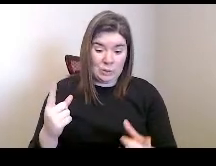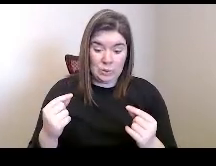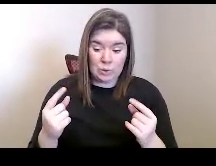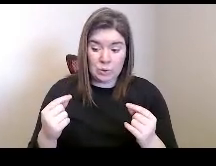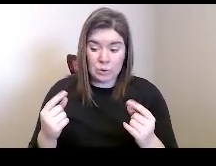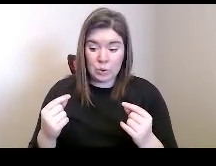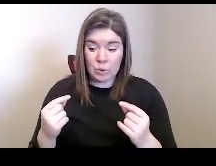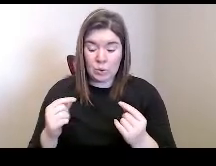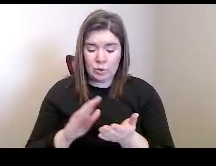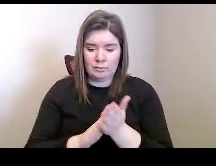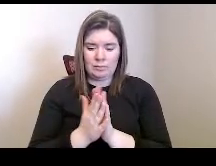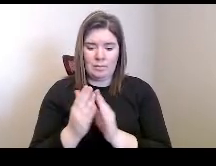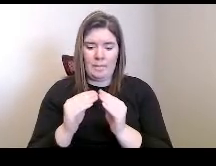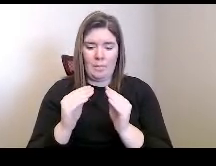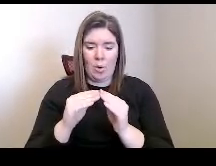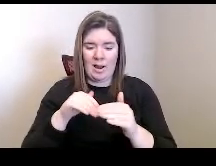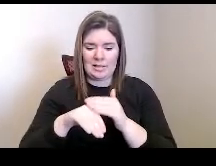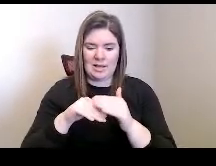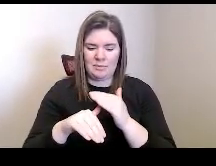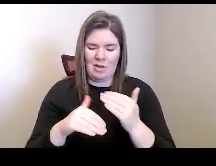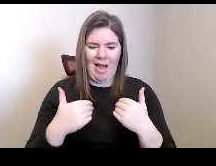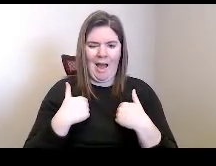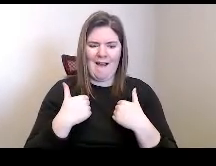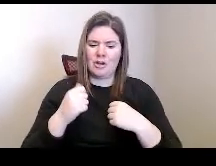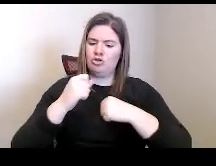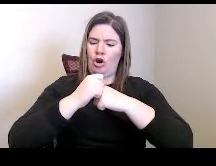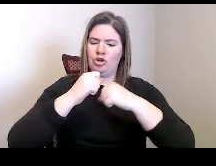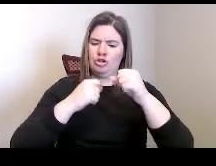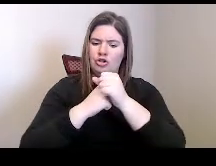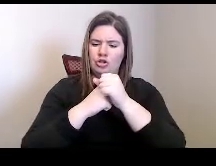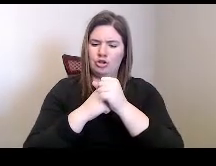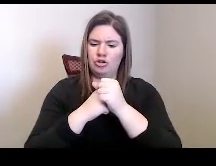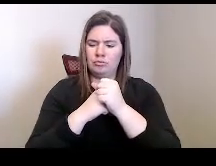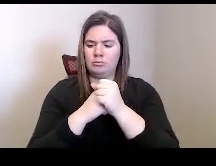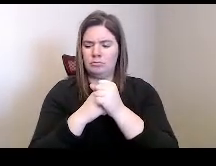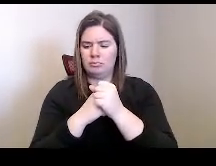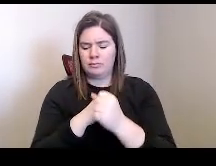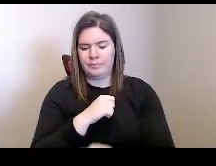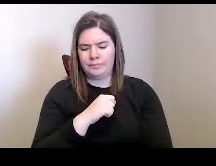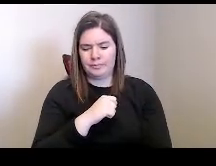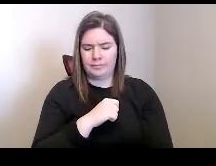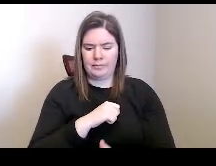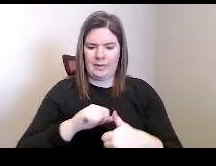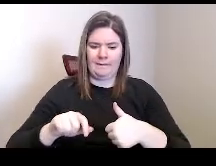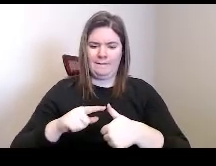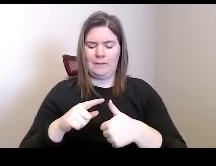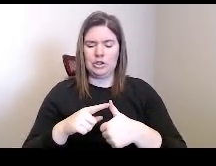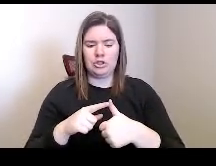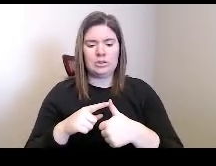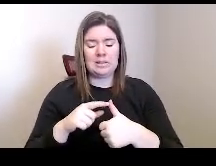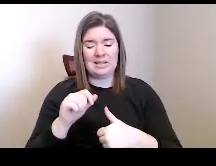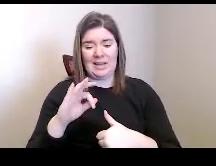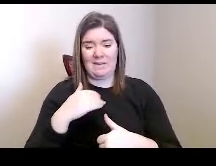is to provide some structure to the document. So, structure allows screen readers to navigate